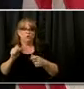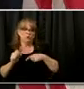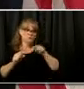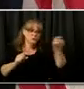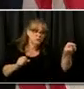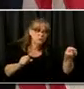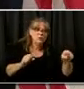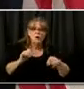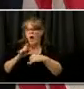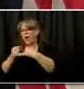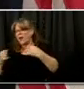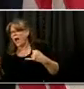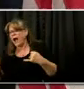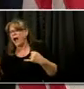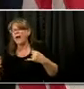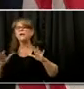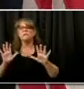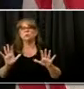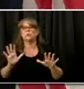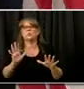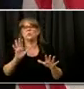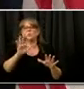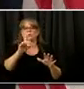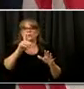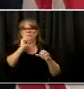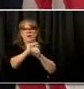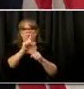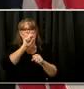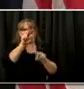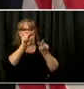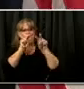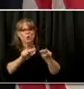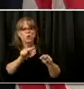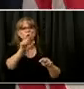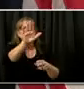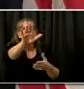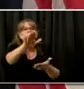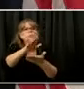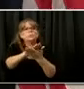in the in the school and at least begin the online program even if it's not ideal if you're not ready